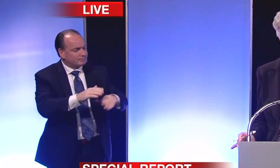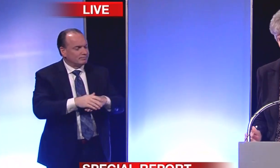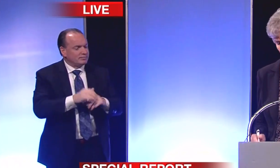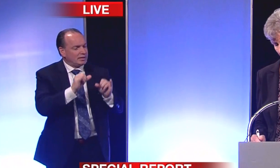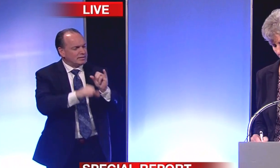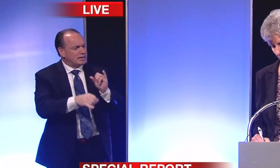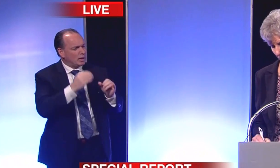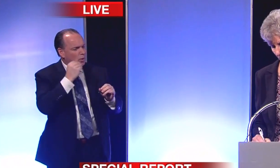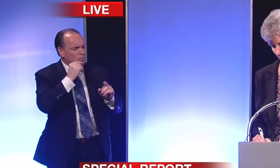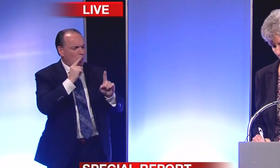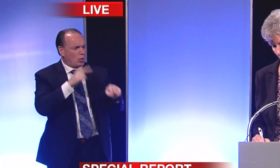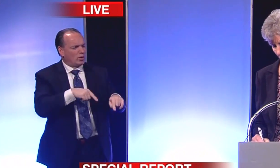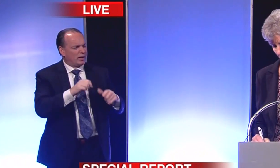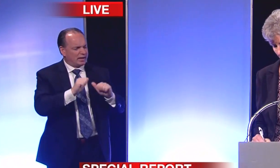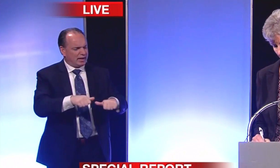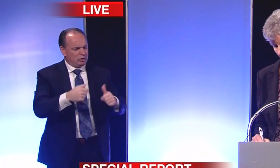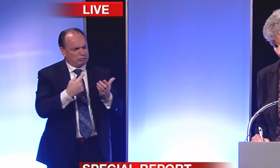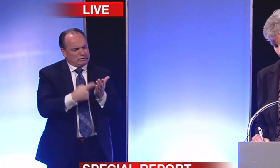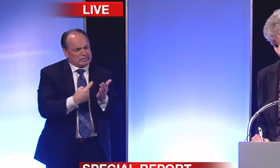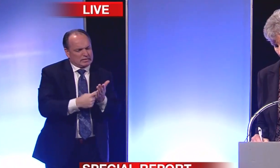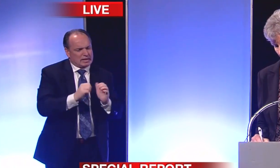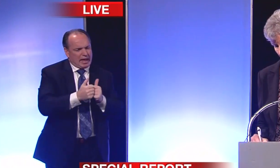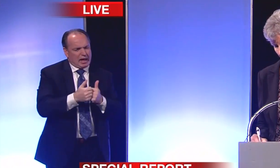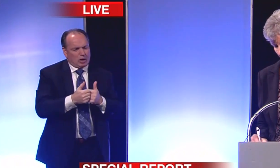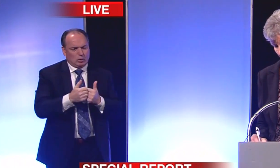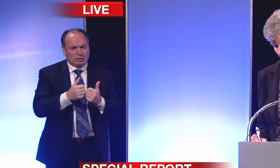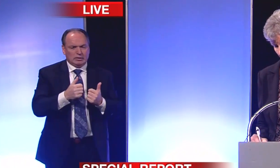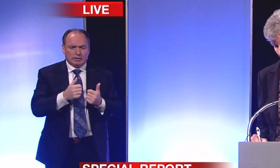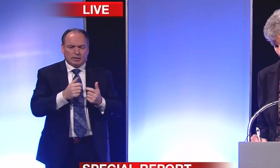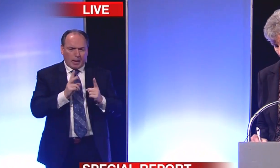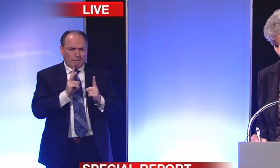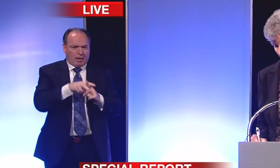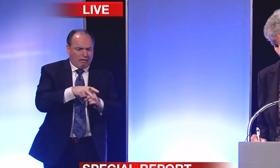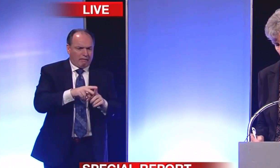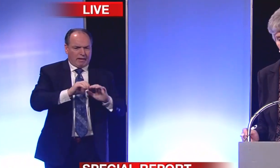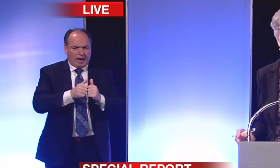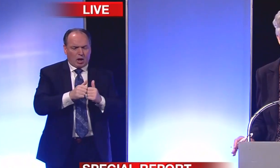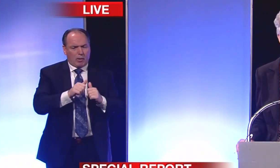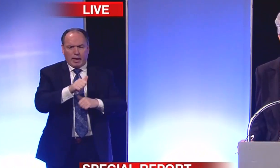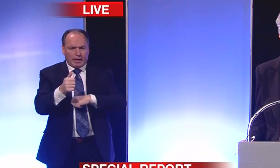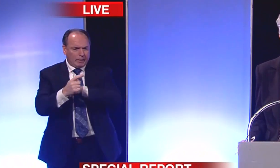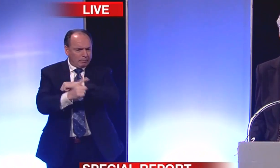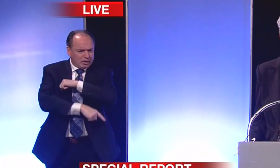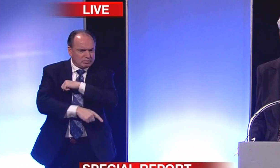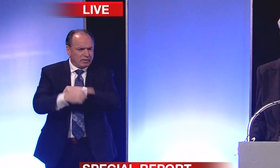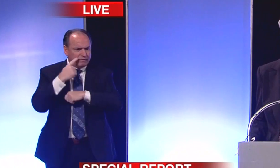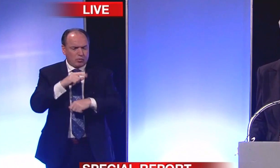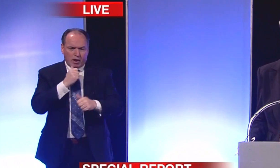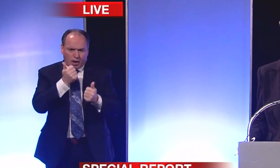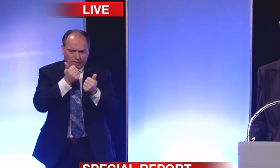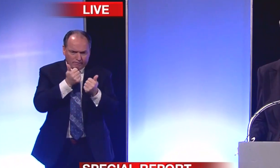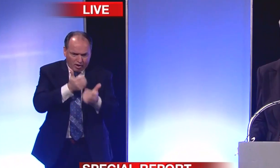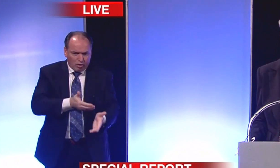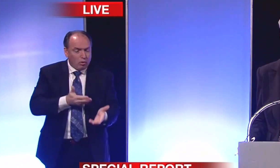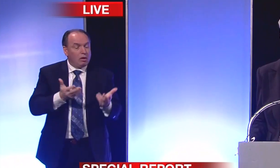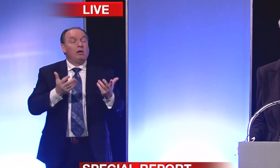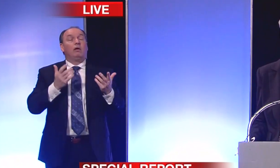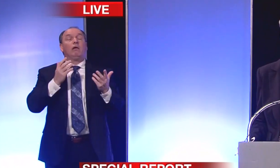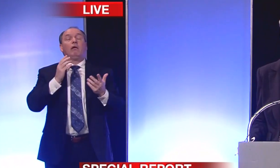NOW. GOOD AFTERNOON. A QUESTION FOR YOU REGARDING THE STAY AT HOME ORDER.